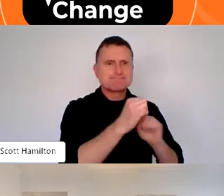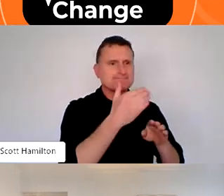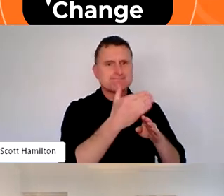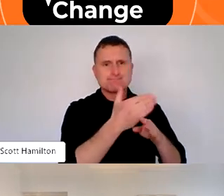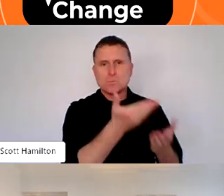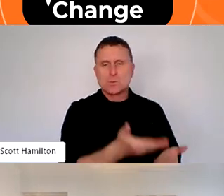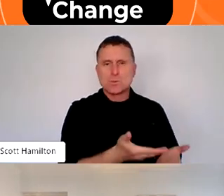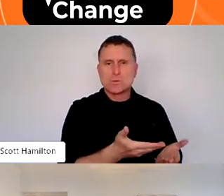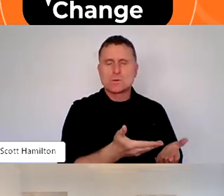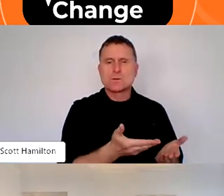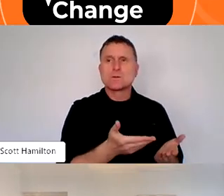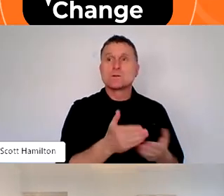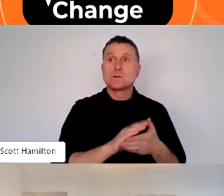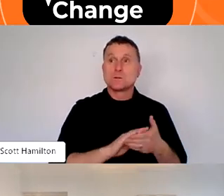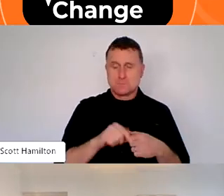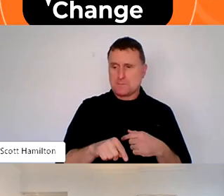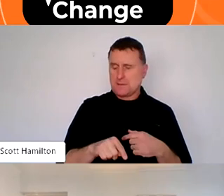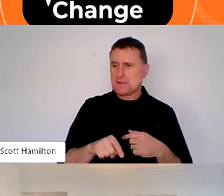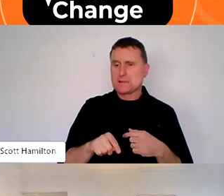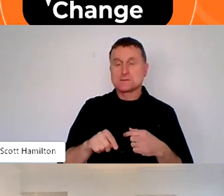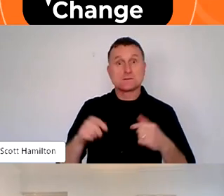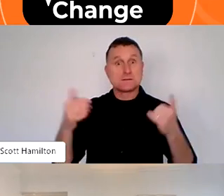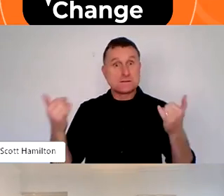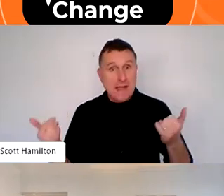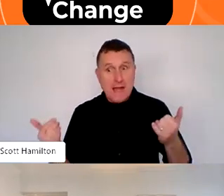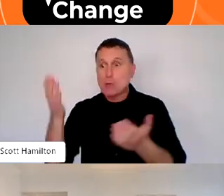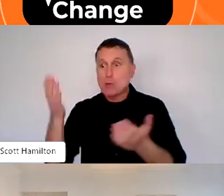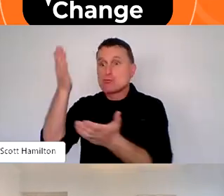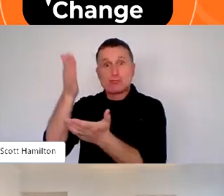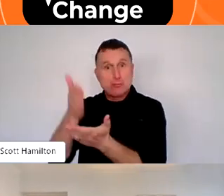that has come to be has its roots in that legislative framing. And